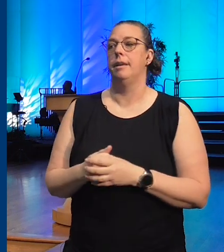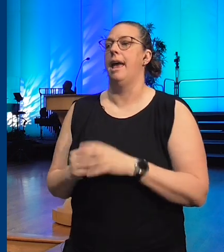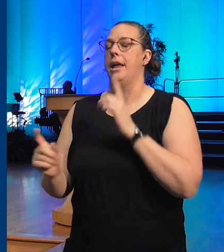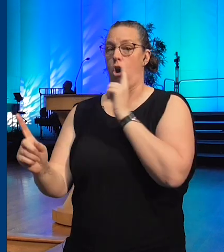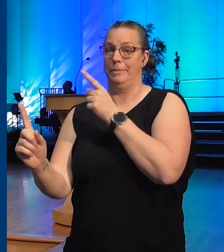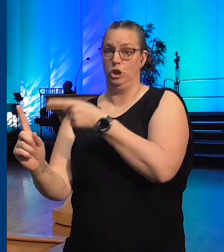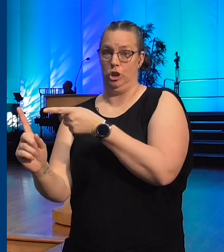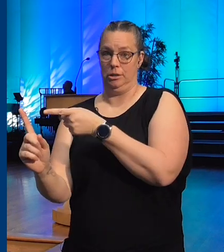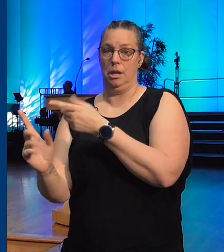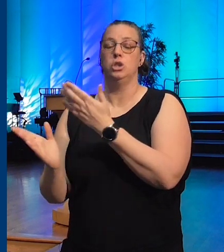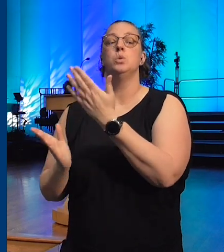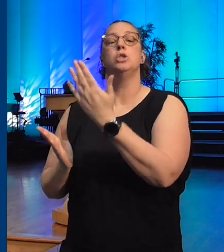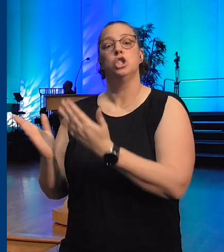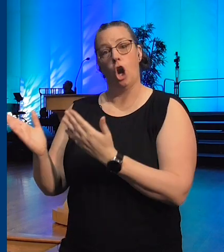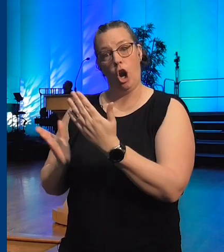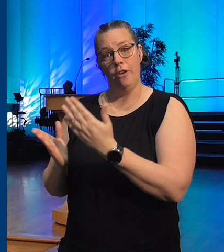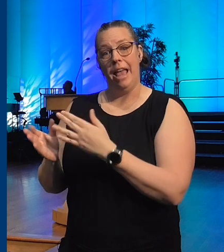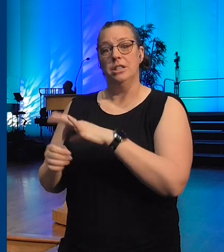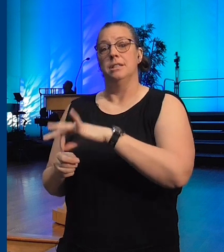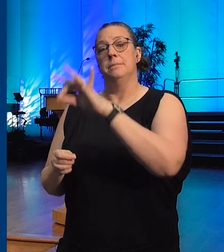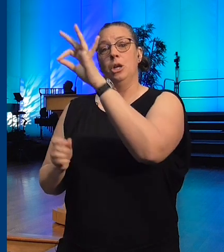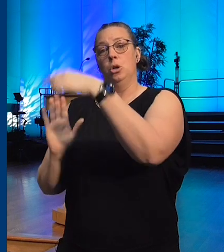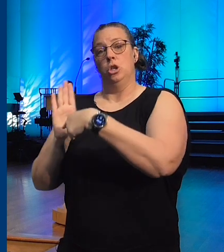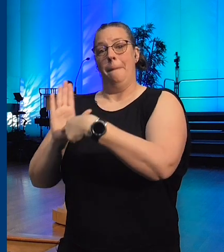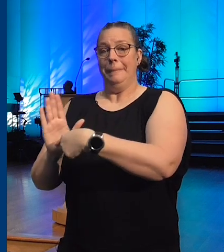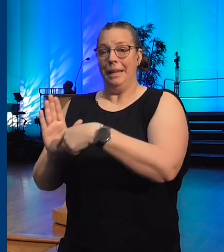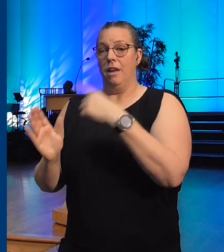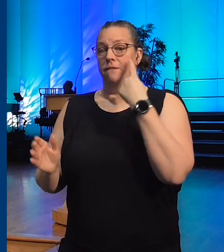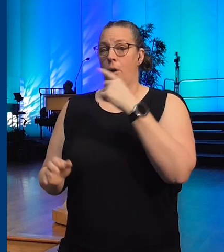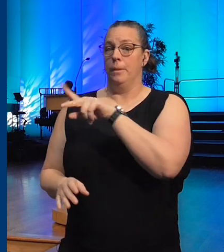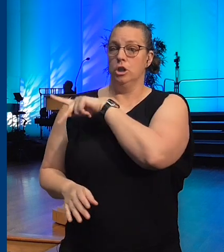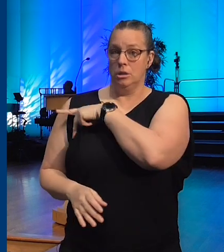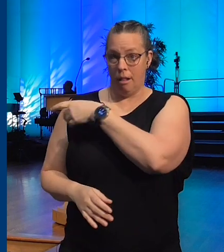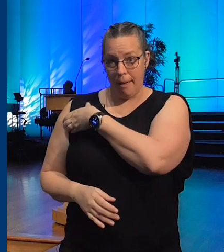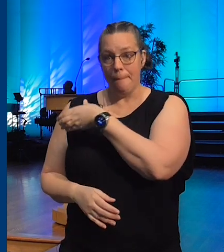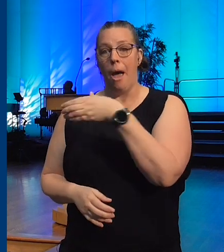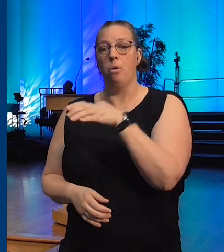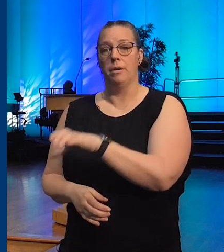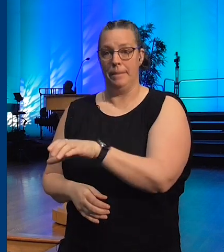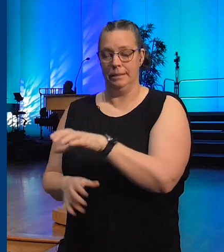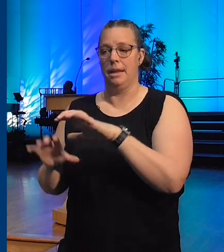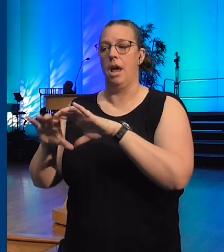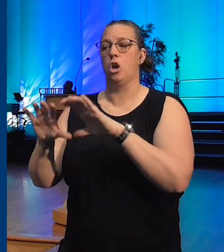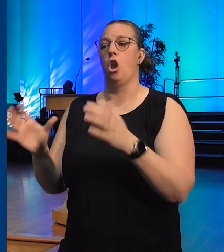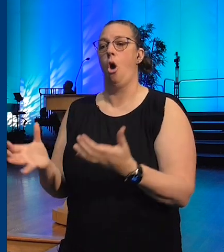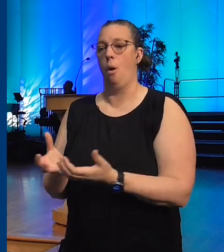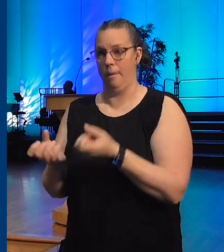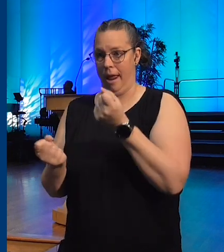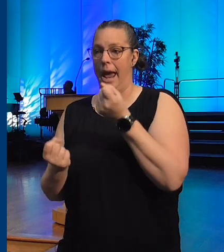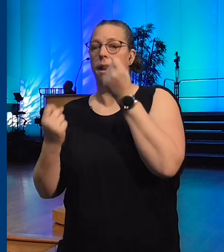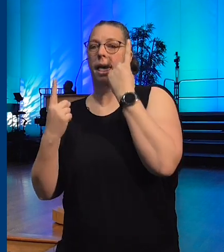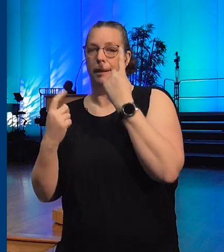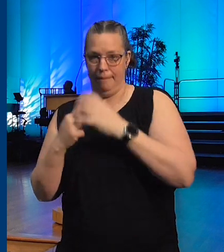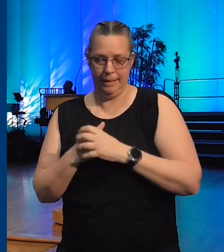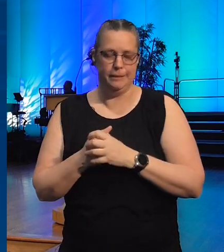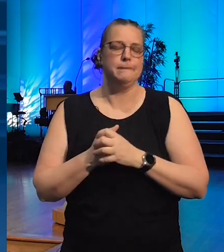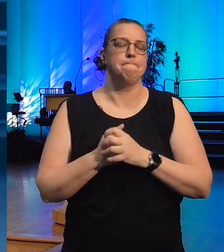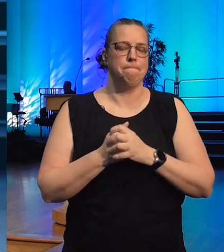our mission to serve as a spiritual Beacon for personal empowerment and Global enlightenment